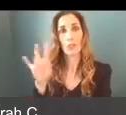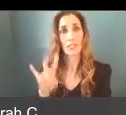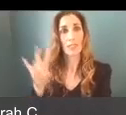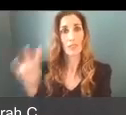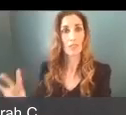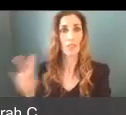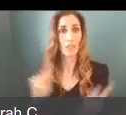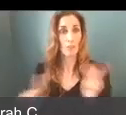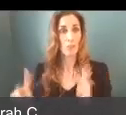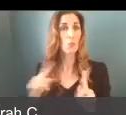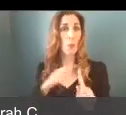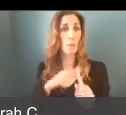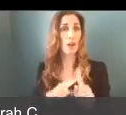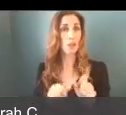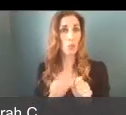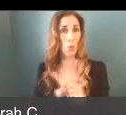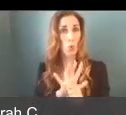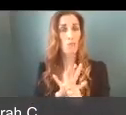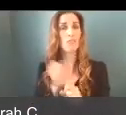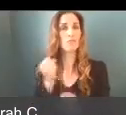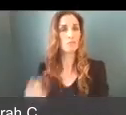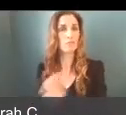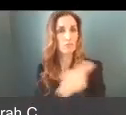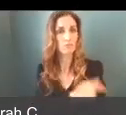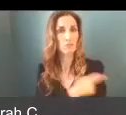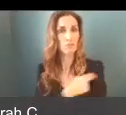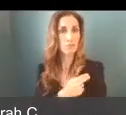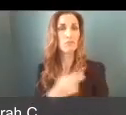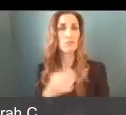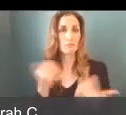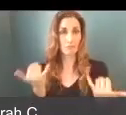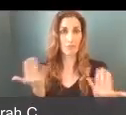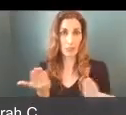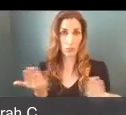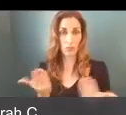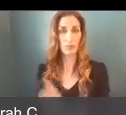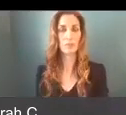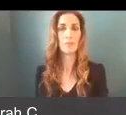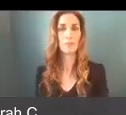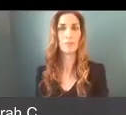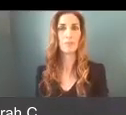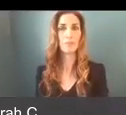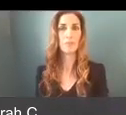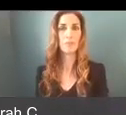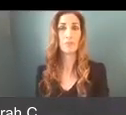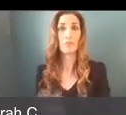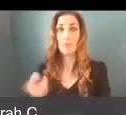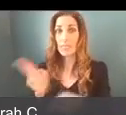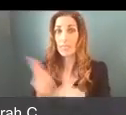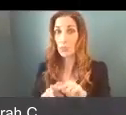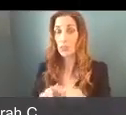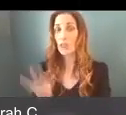COVID-19 are hospitalized in a Montgomery County hospital. This is an increase of 40 individuals.